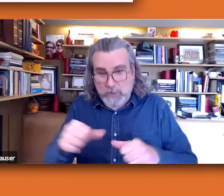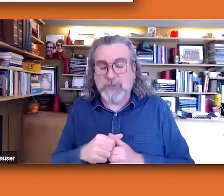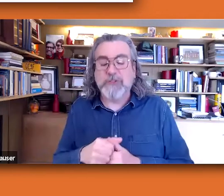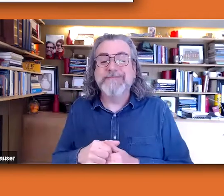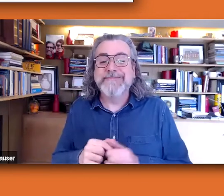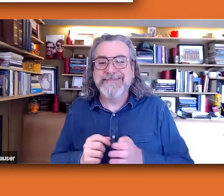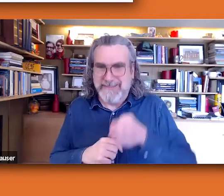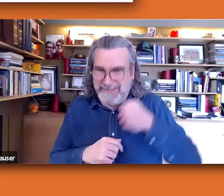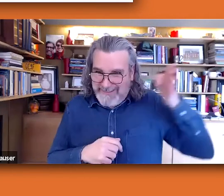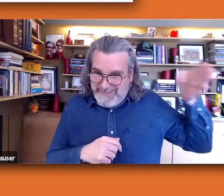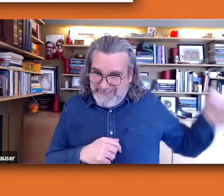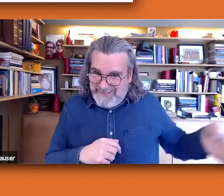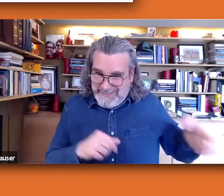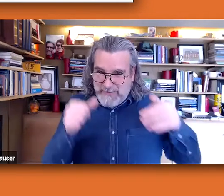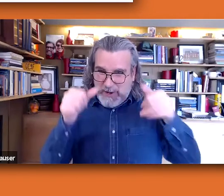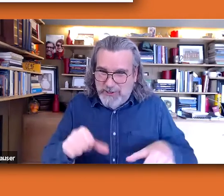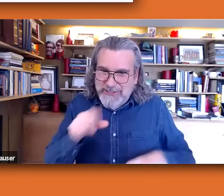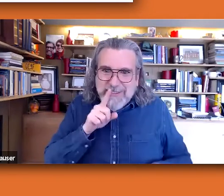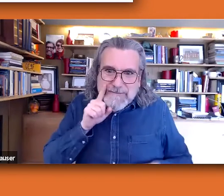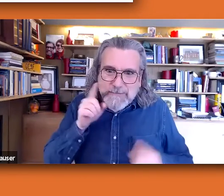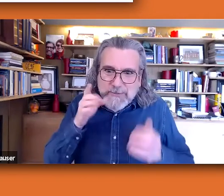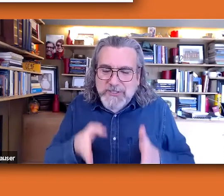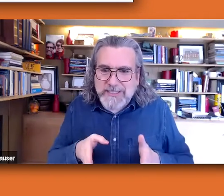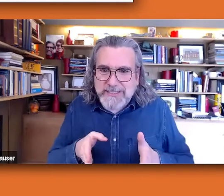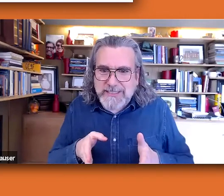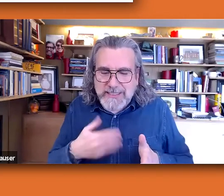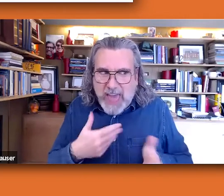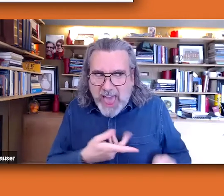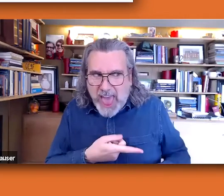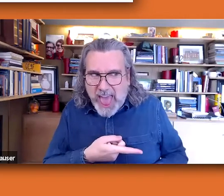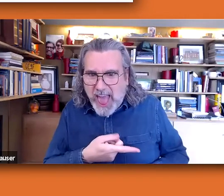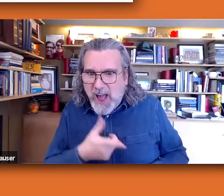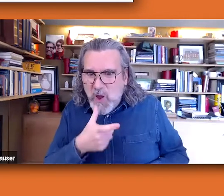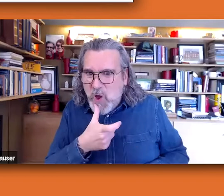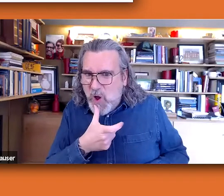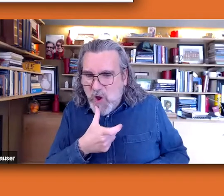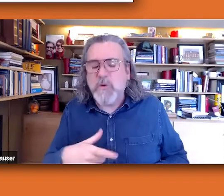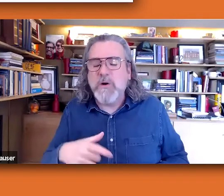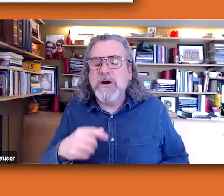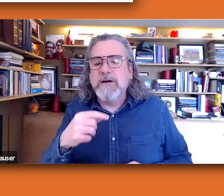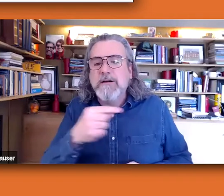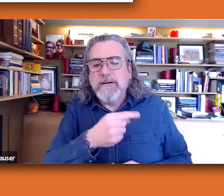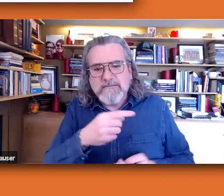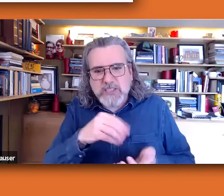And right next to the poster was a Deaf person,